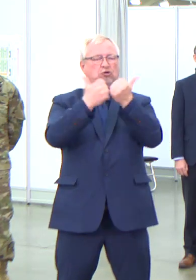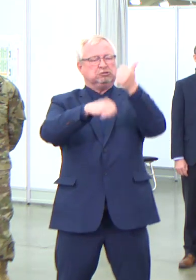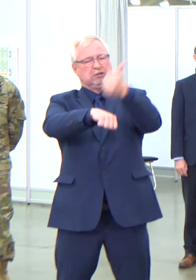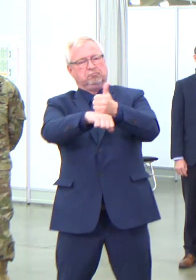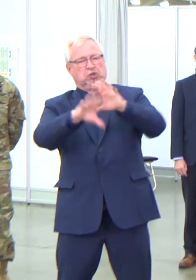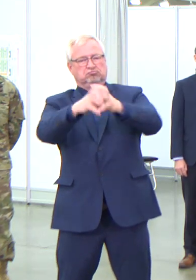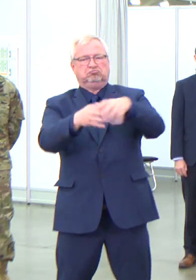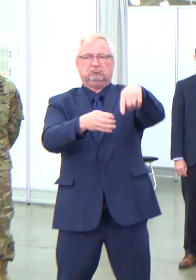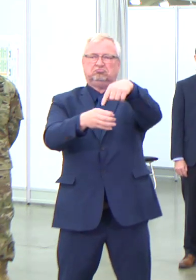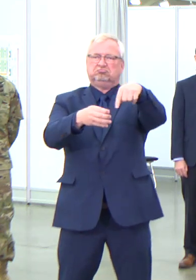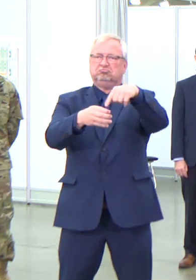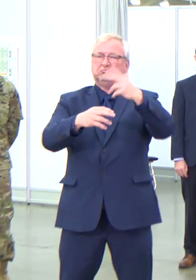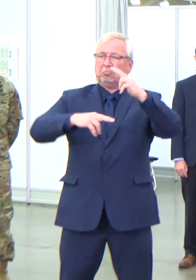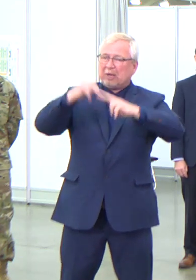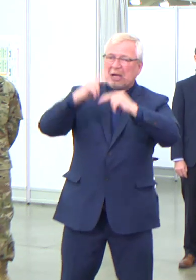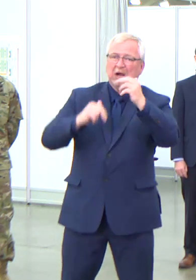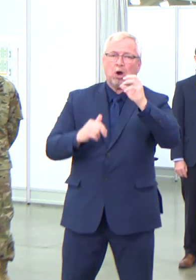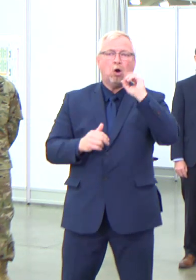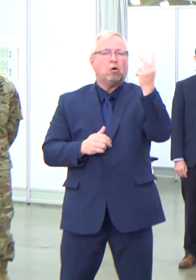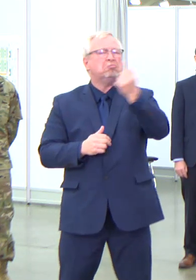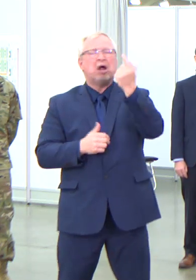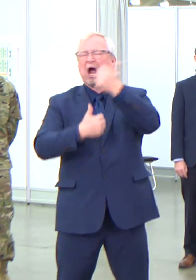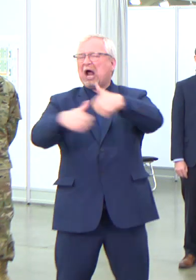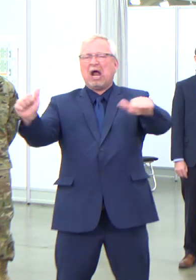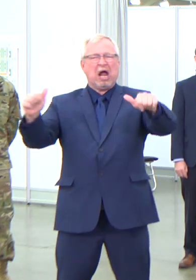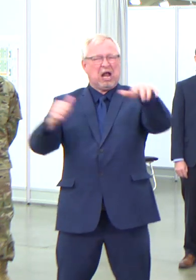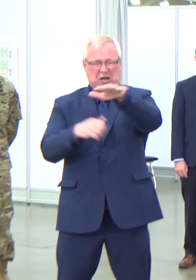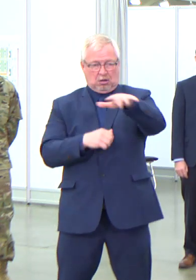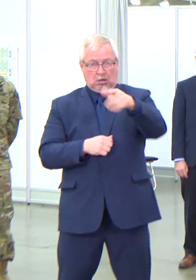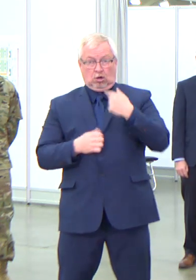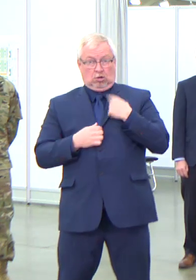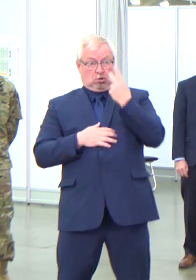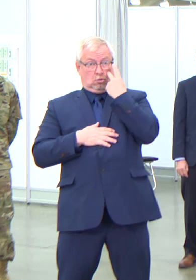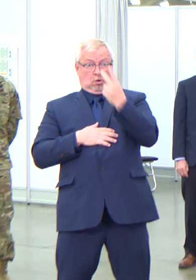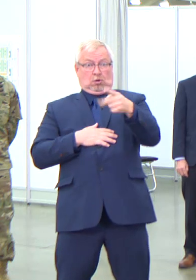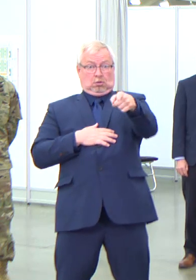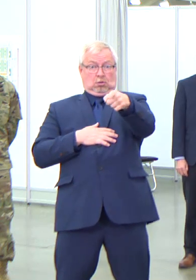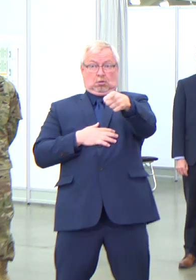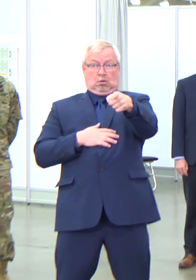, establishment, facility, or construction site in their jurisdiction